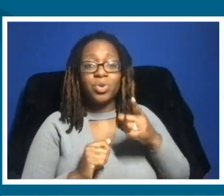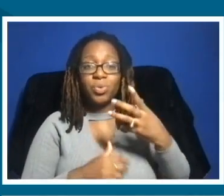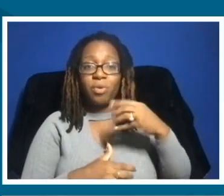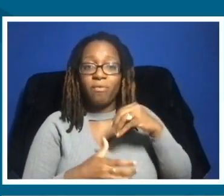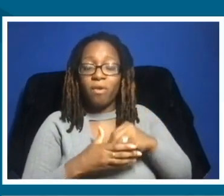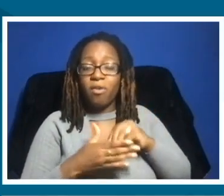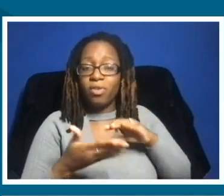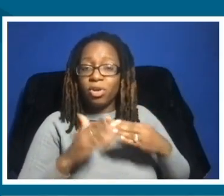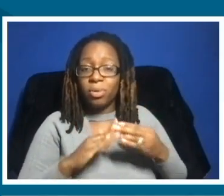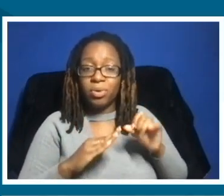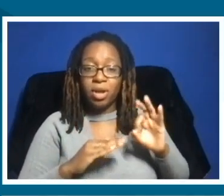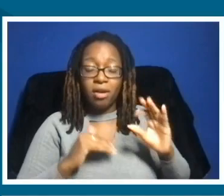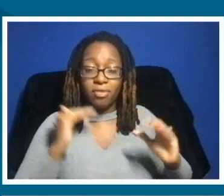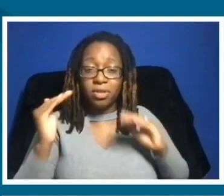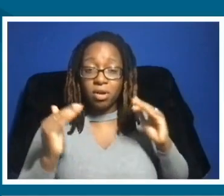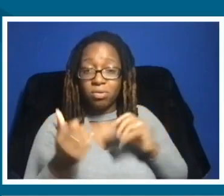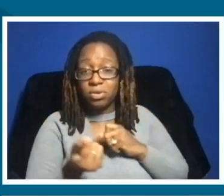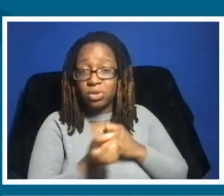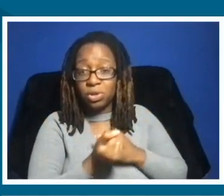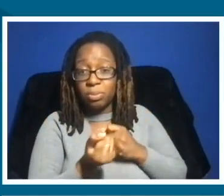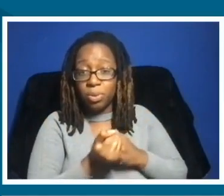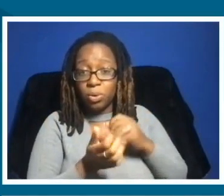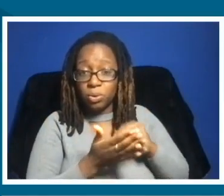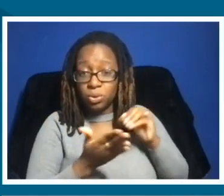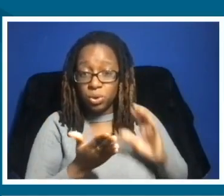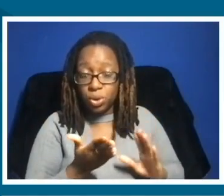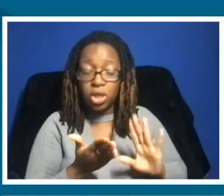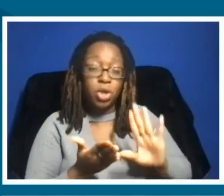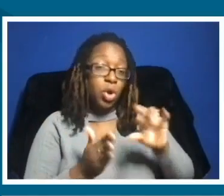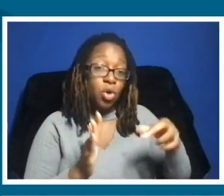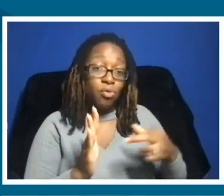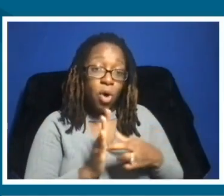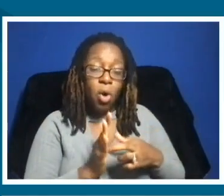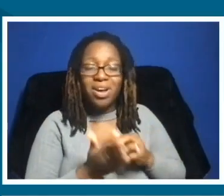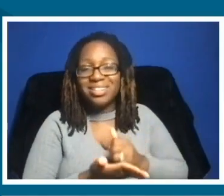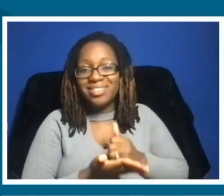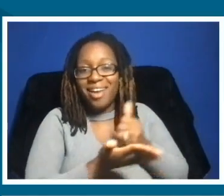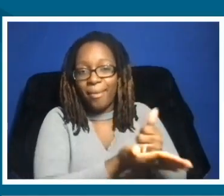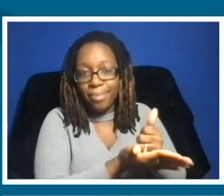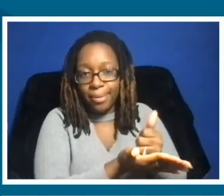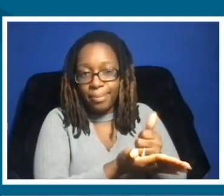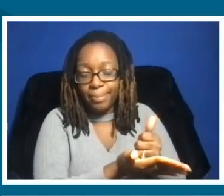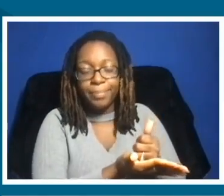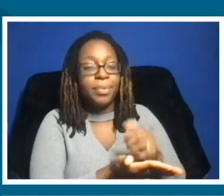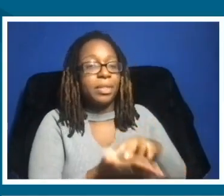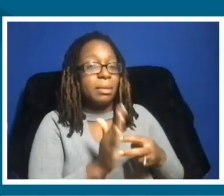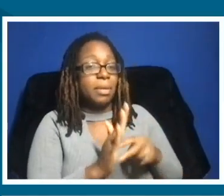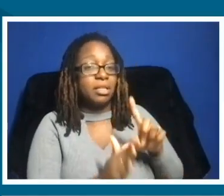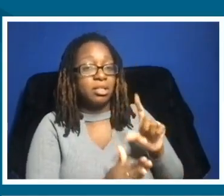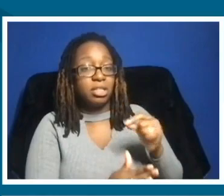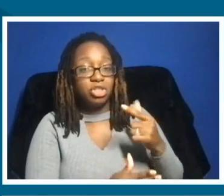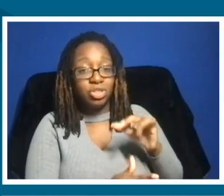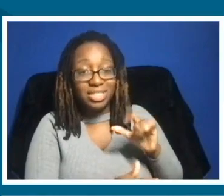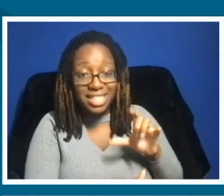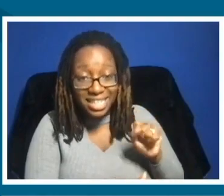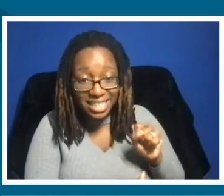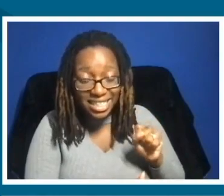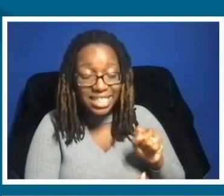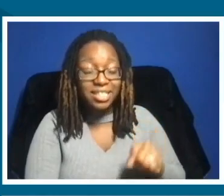support students like your role is to help it happen and that involves logistical work and instructional work